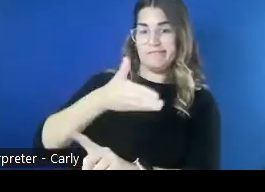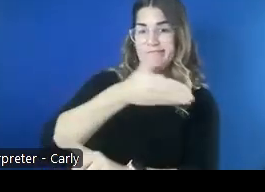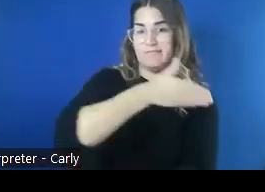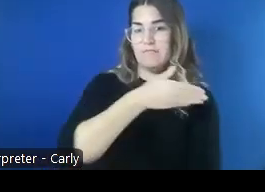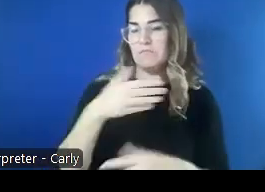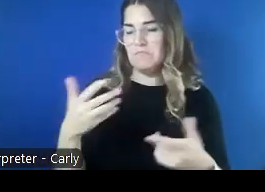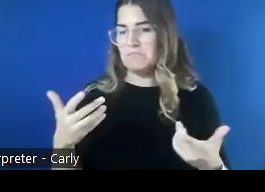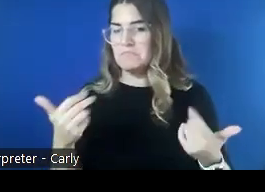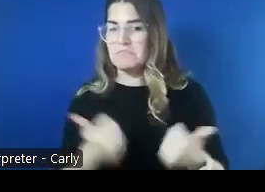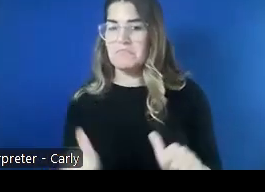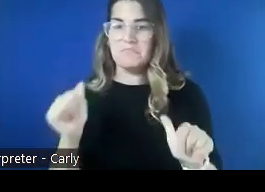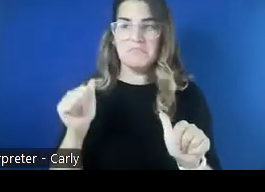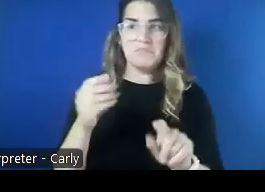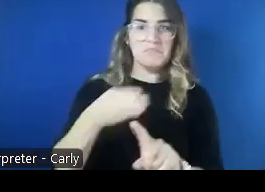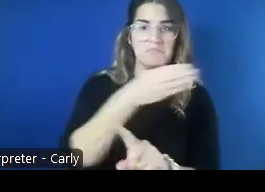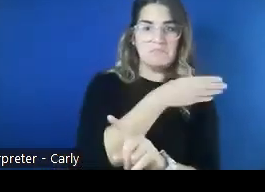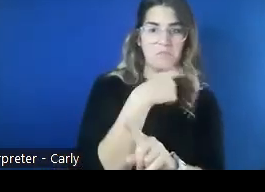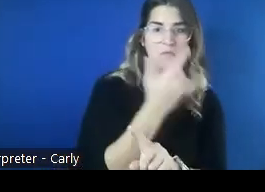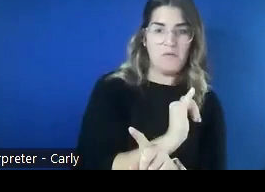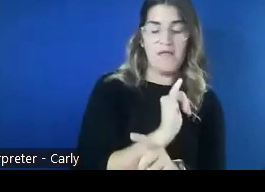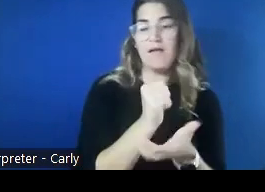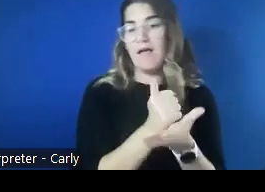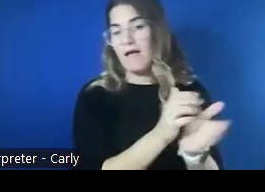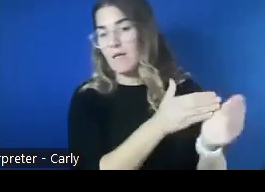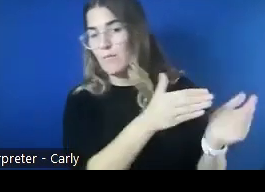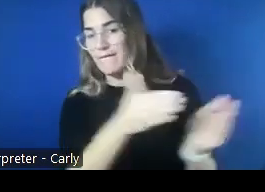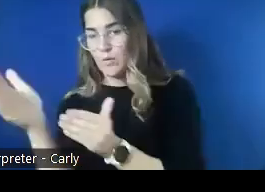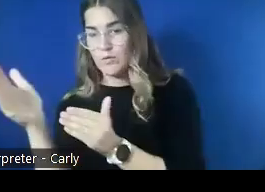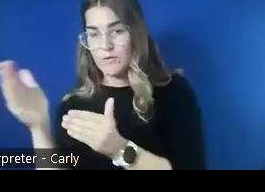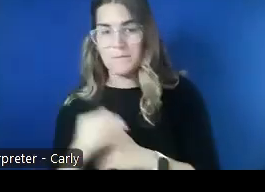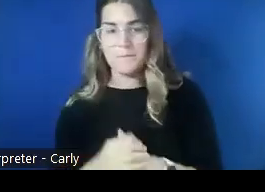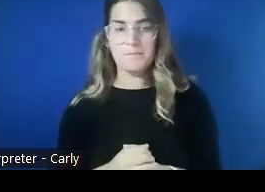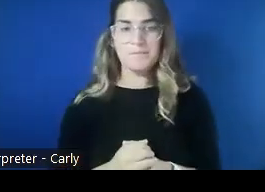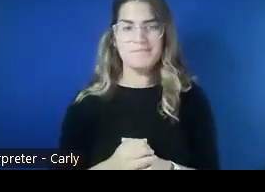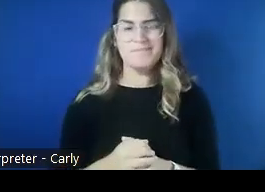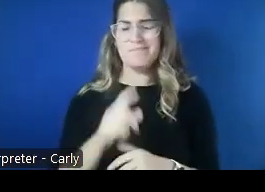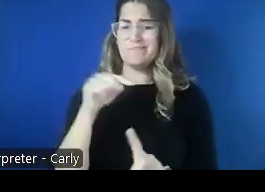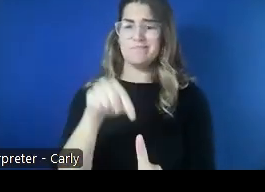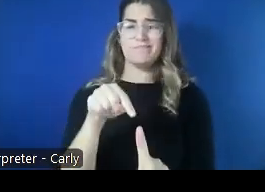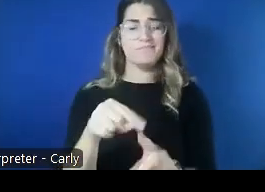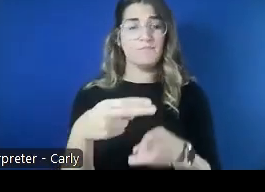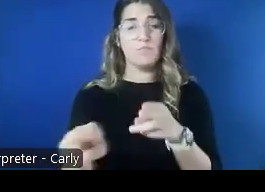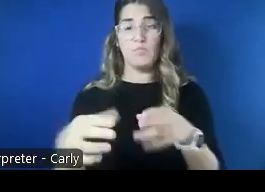and what may be helpful moving forward um and it's it's really meant to be a brief supportive